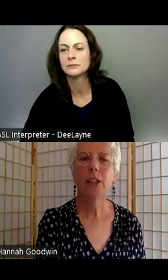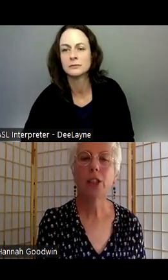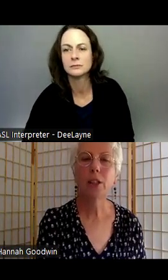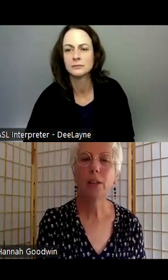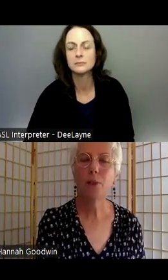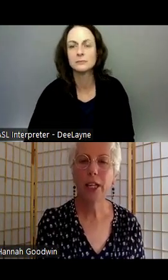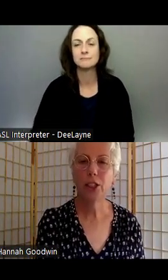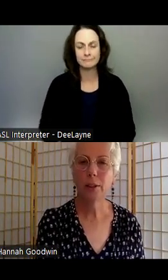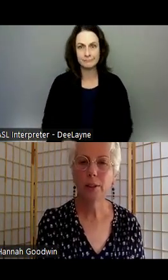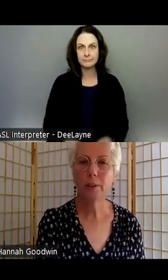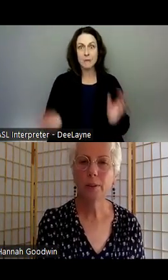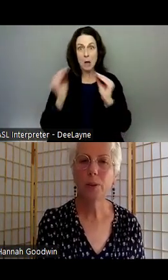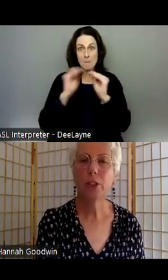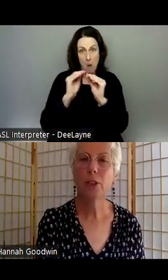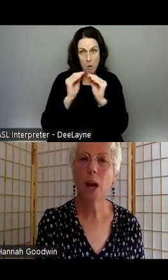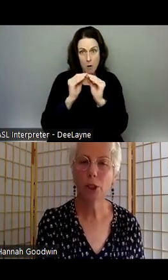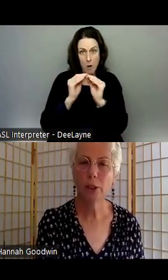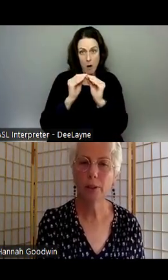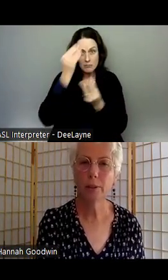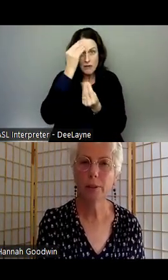additional information, which is optional.